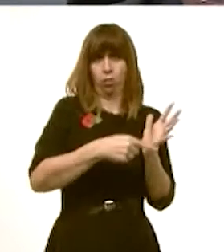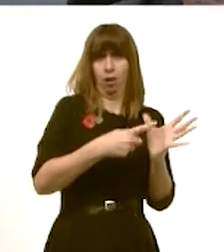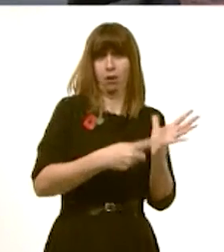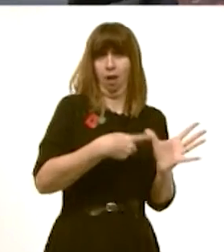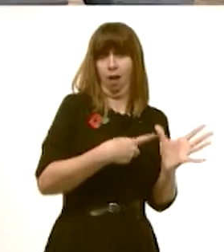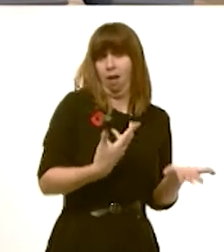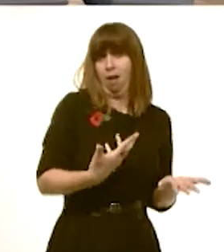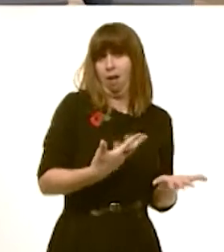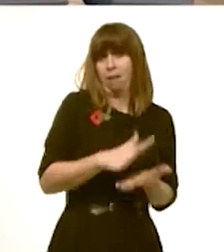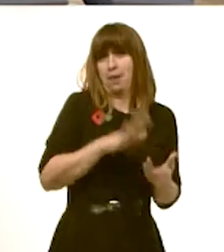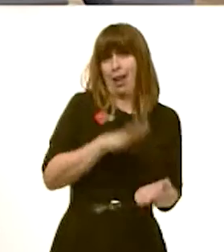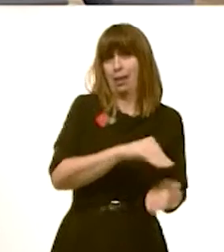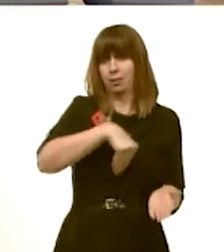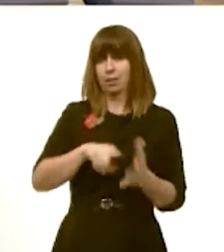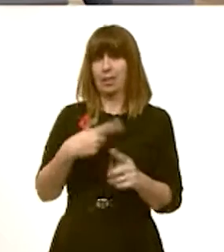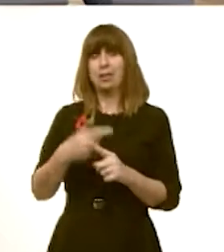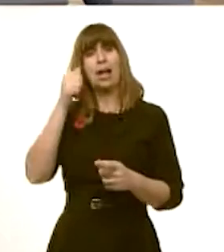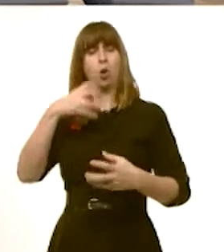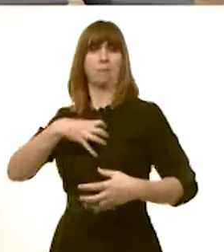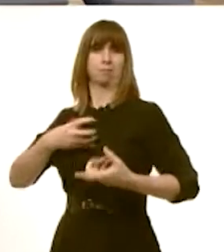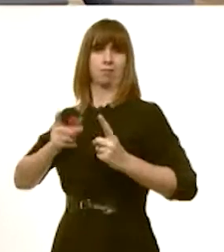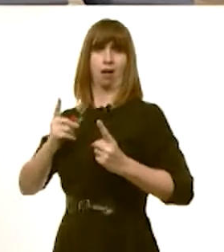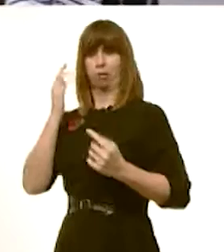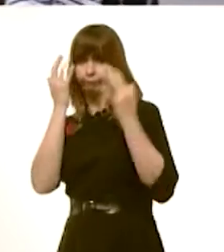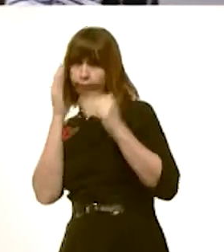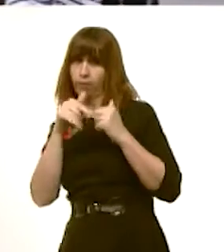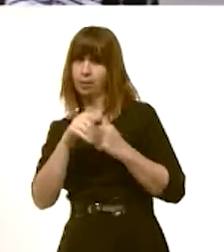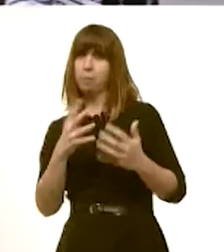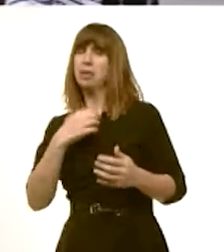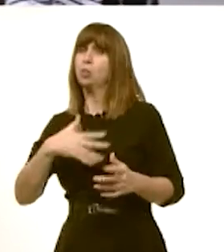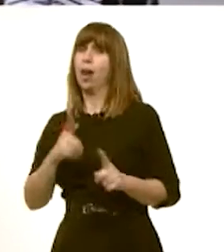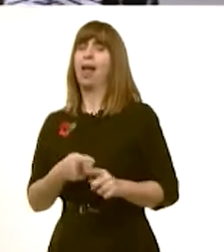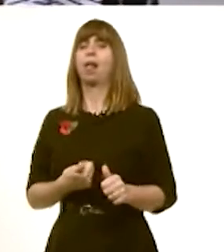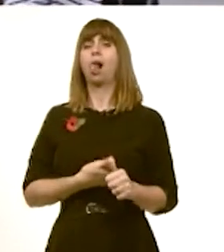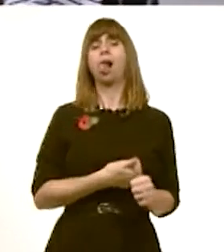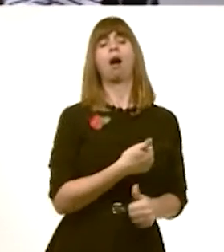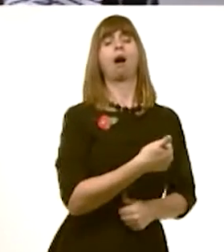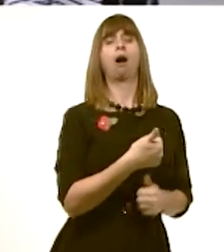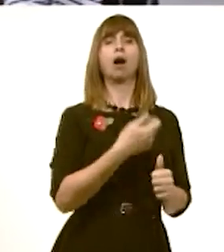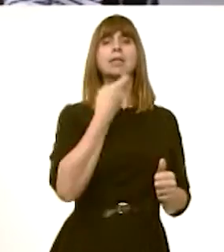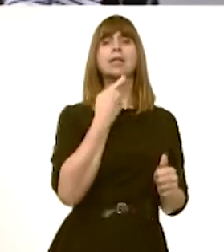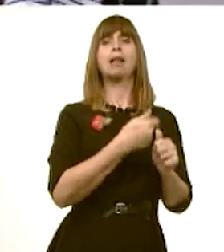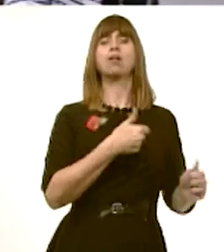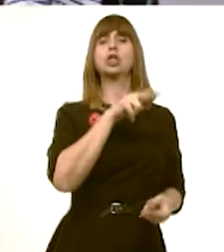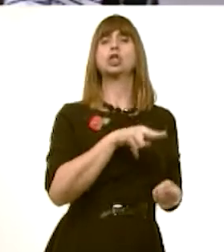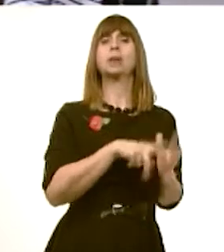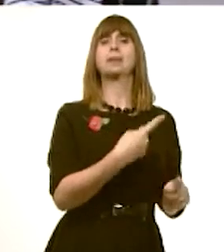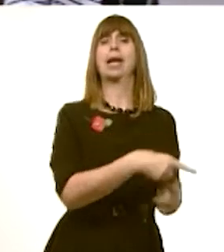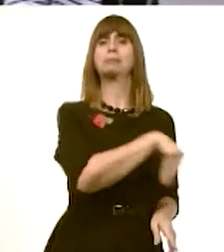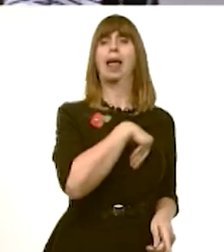Carwyn Jones: I know that this is something that the Minister is considering. Of course, we have to be careful that itís not seen as favouring one industry rather than anotheróthatís important as wellóbut I take the point and it is something that weíre actively examining. It comes as a cost, as the Member would know. In terms of high energy costs, that doesnít come at a cost to Government, particularly, and thatís something that could be done now by the UK Government, but we will do what we can, particularly in terms of affordability, in order to help.